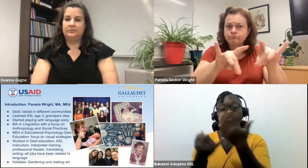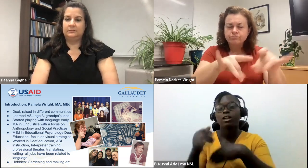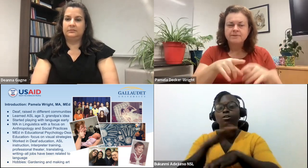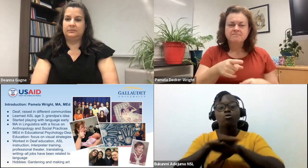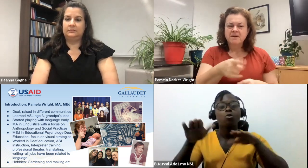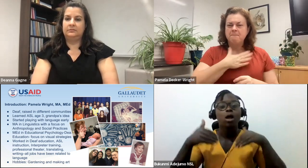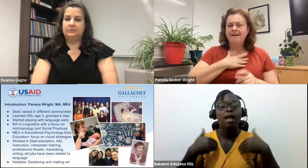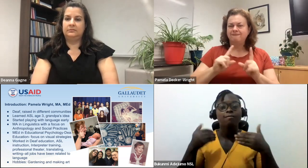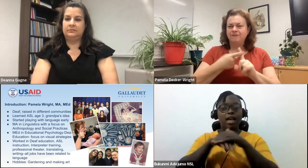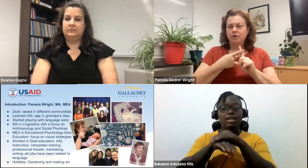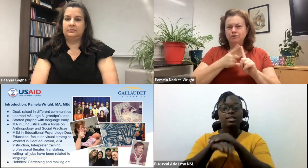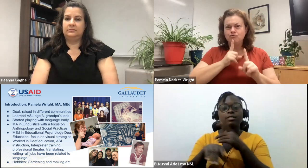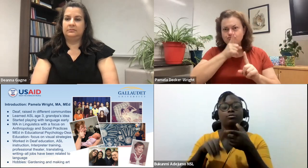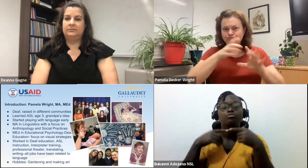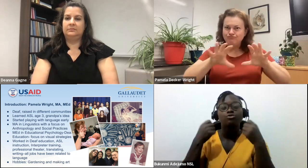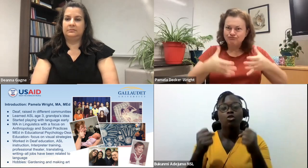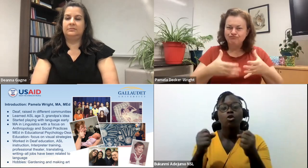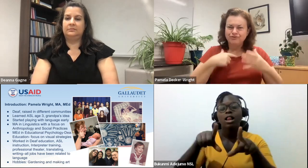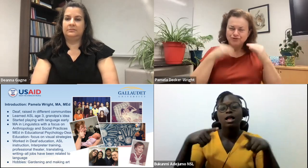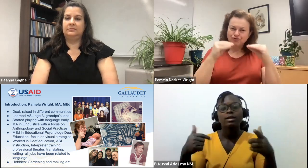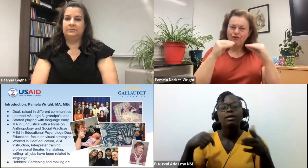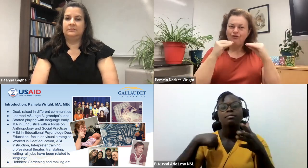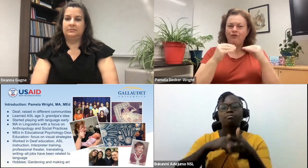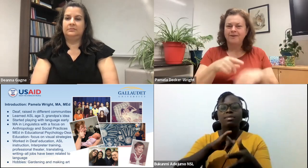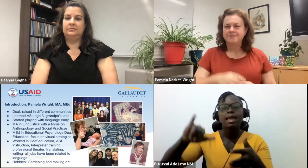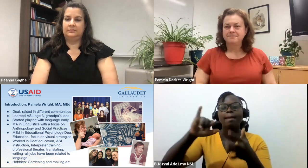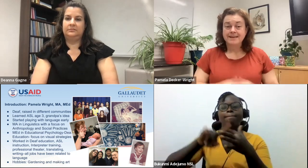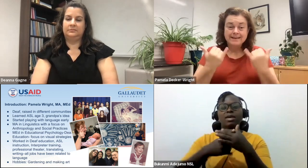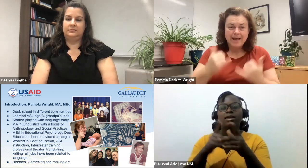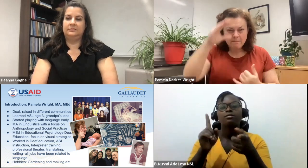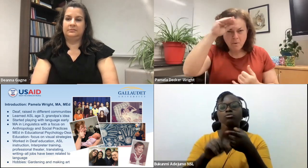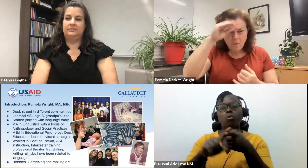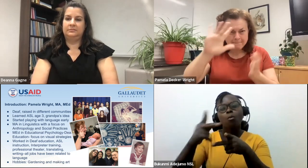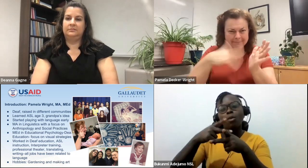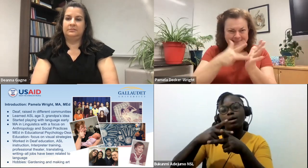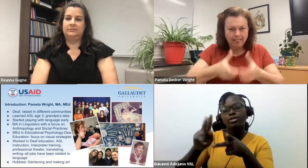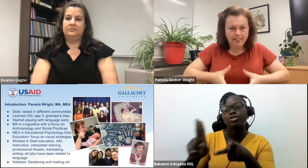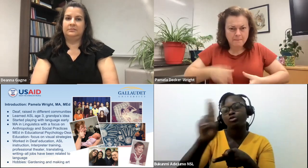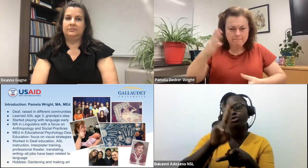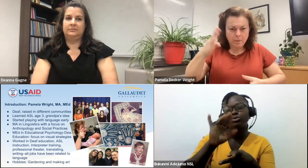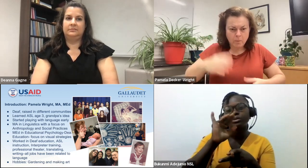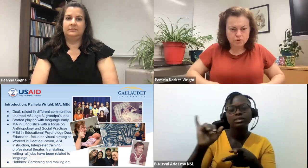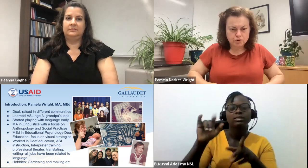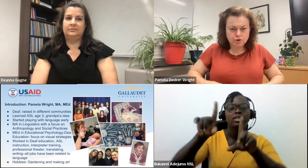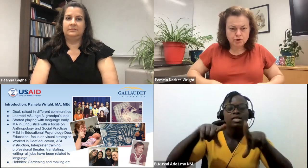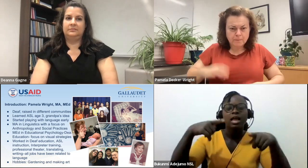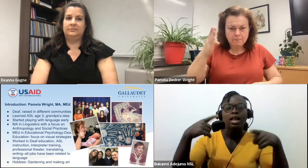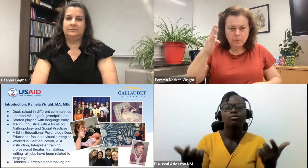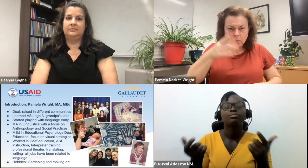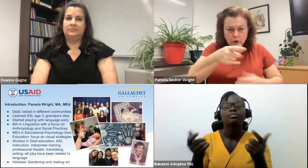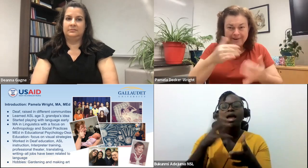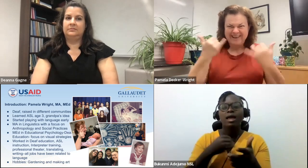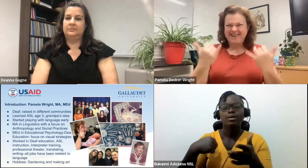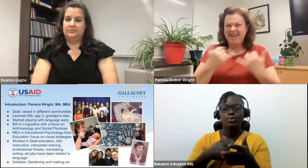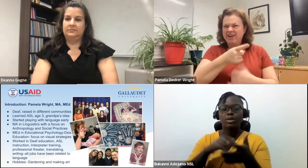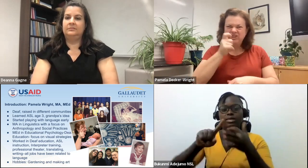and we saw the development as they continued along. So this was one of the first groups that I ever taught one of the boys in the middle that has the blue shirt.